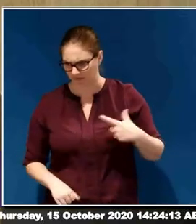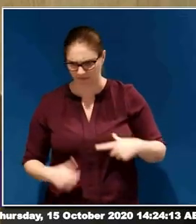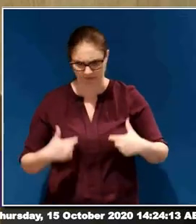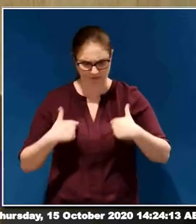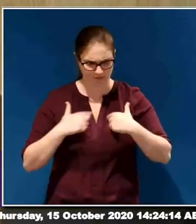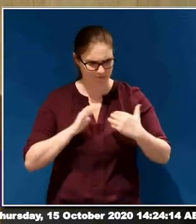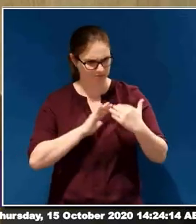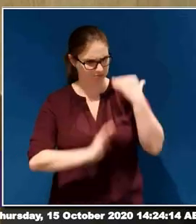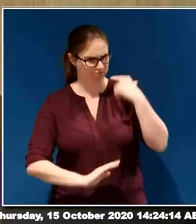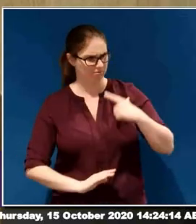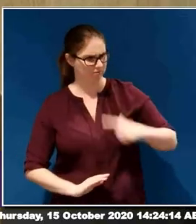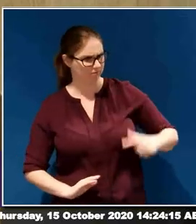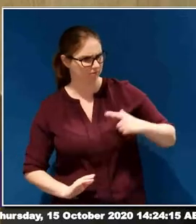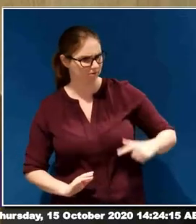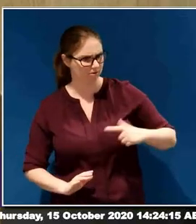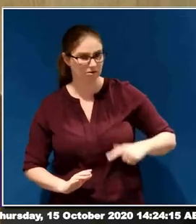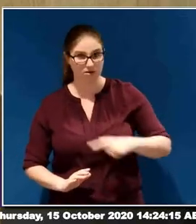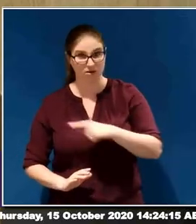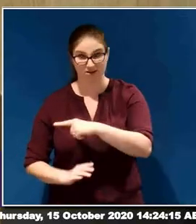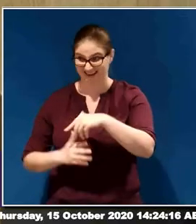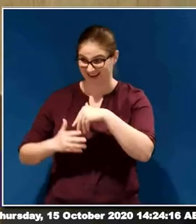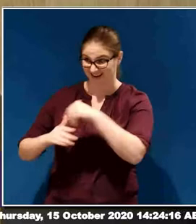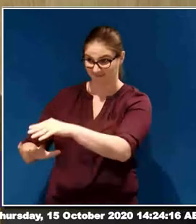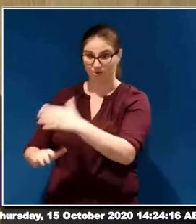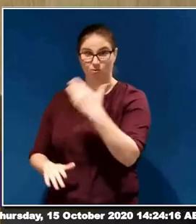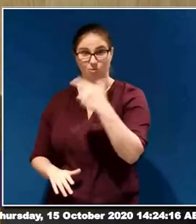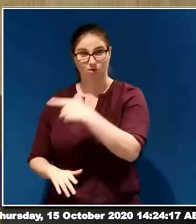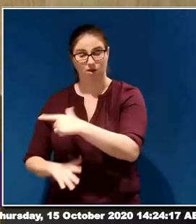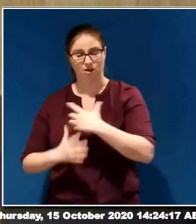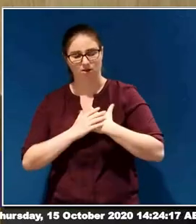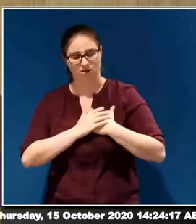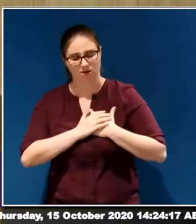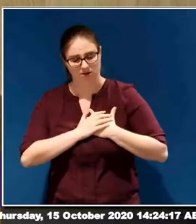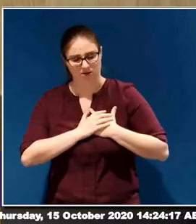It's heart-wrenching, the family is in tears, kids are crying.